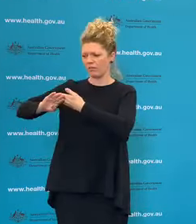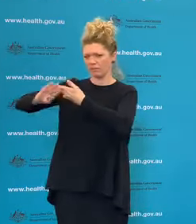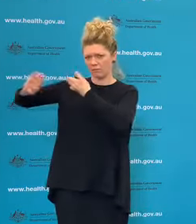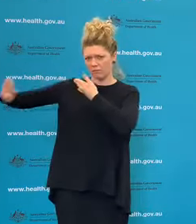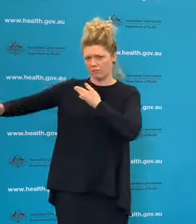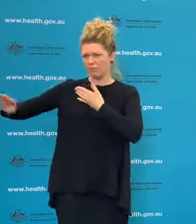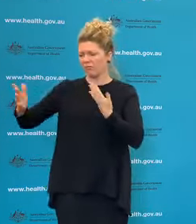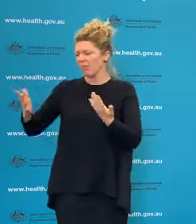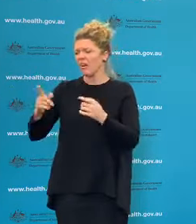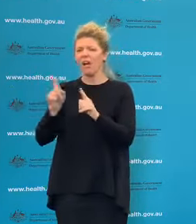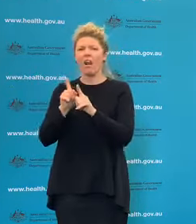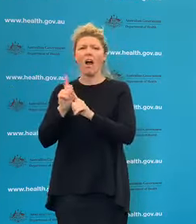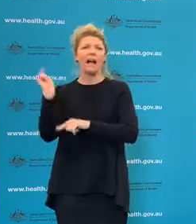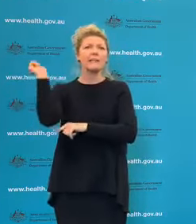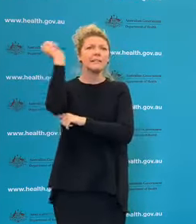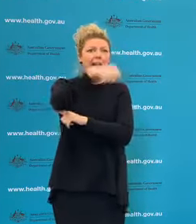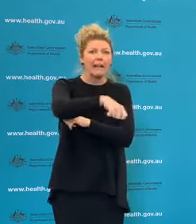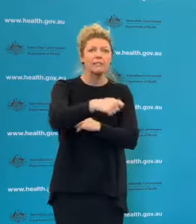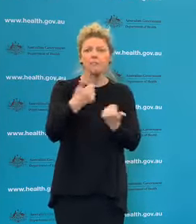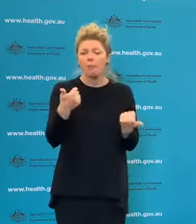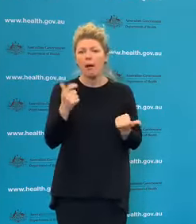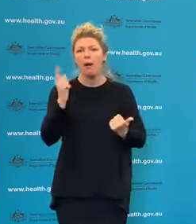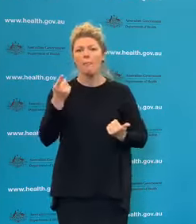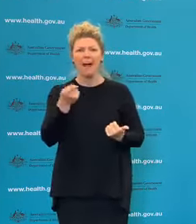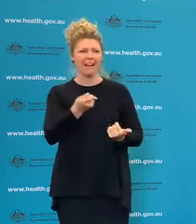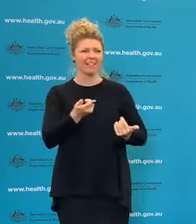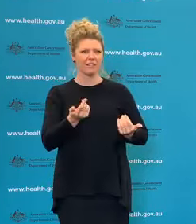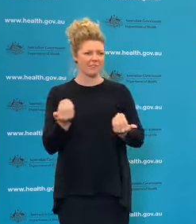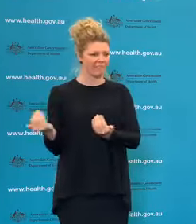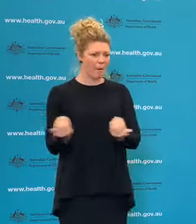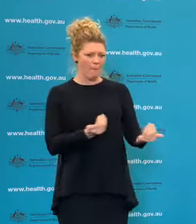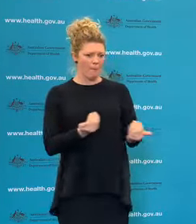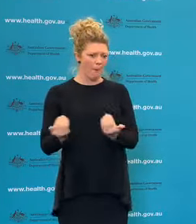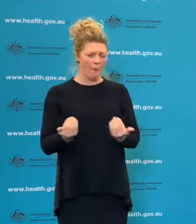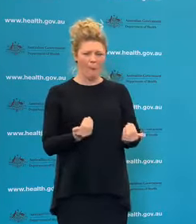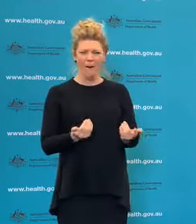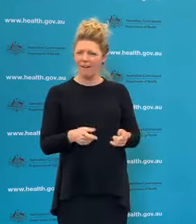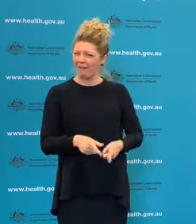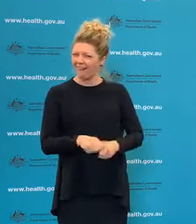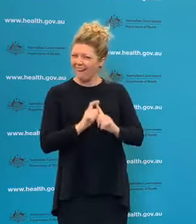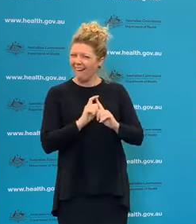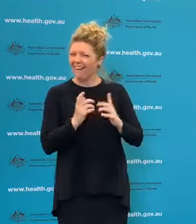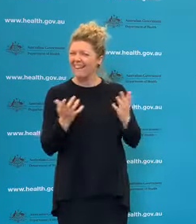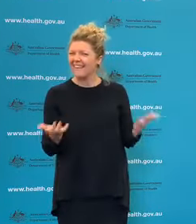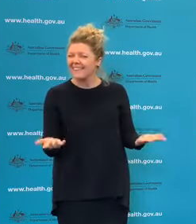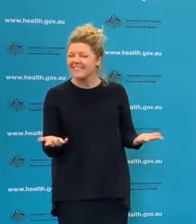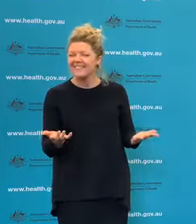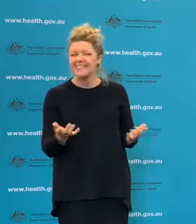but when you look at playing Aussie rules. Are we potentially thinking that some sports will be introduced